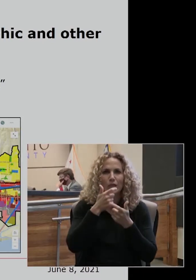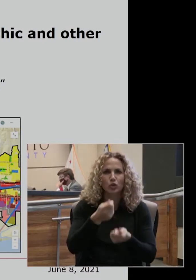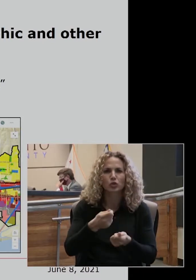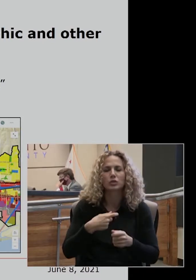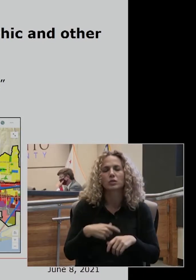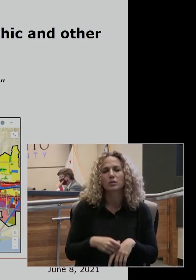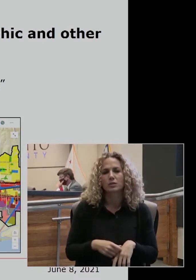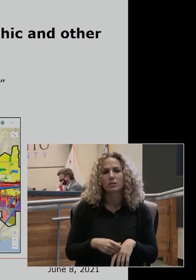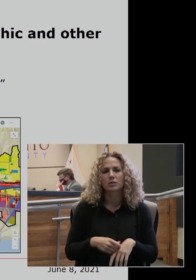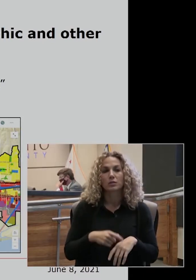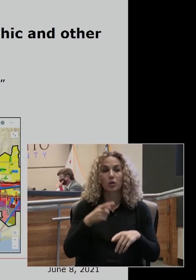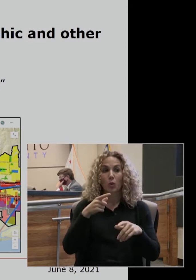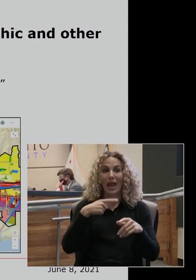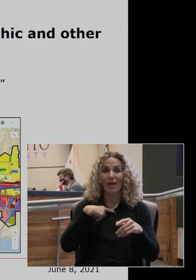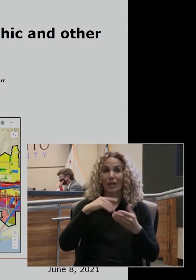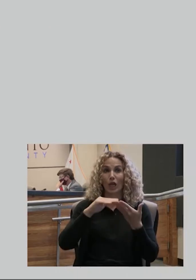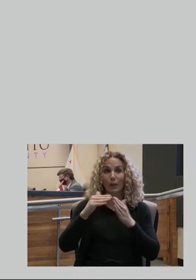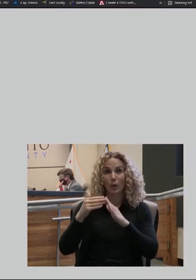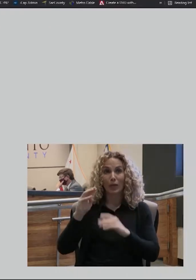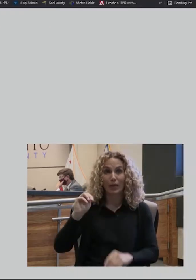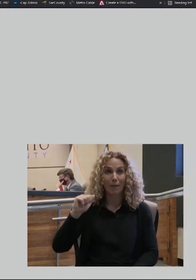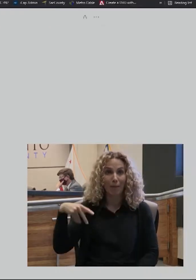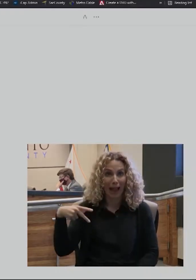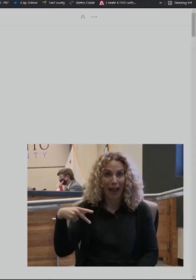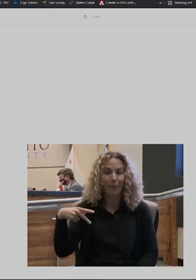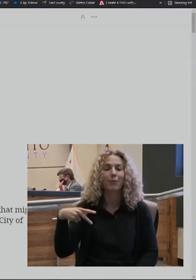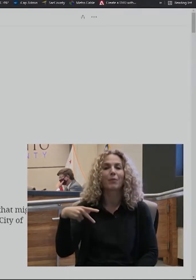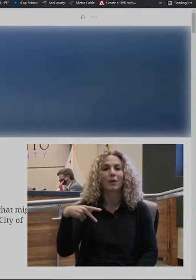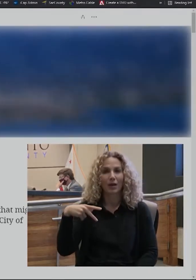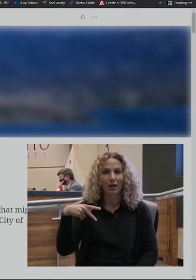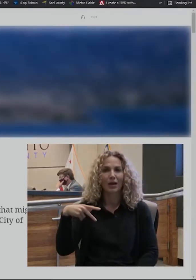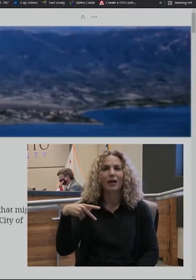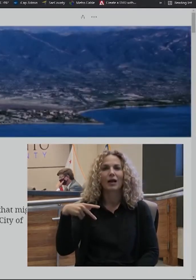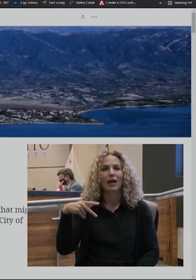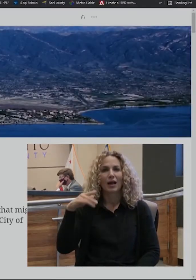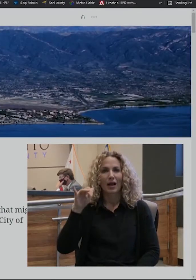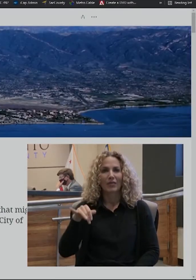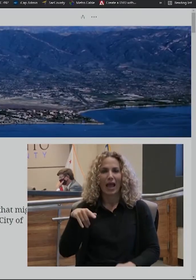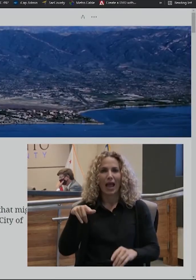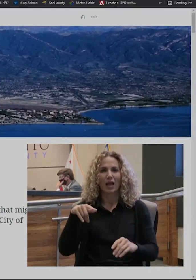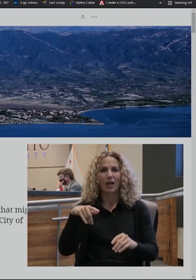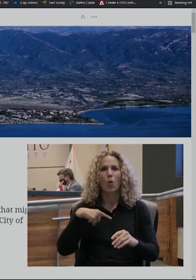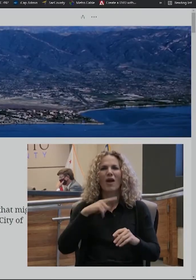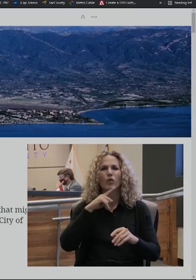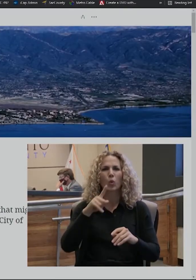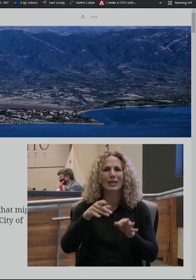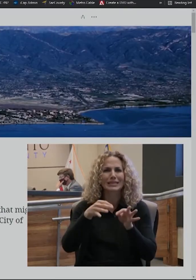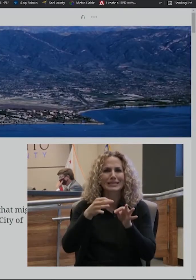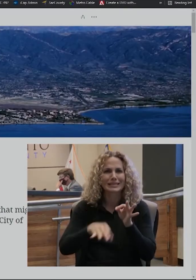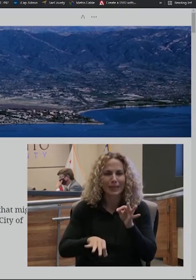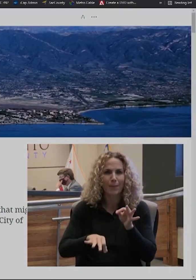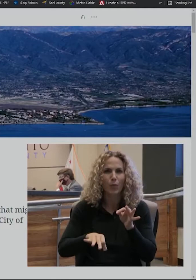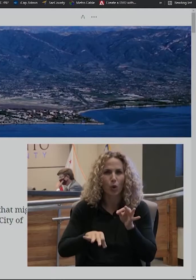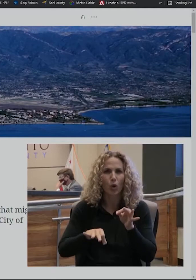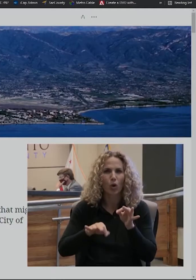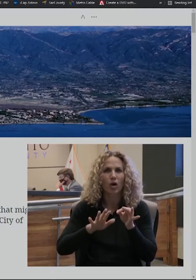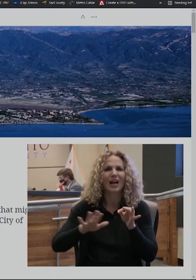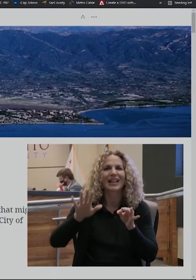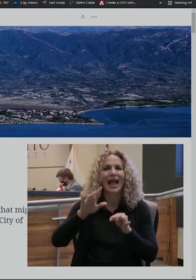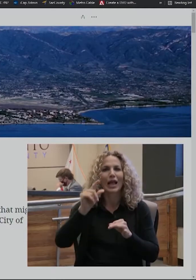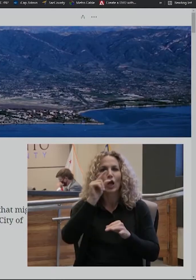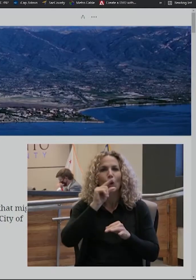FOR LEVELS OF SKILL AND INTEREST AND SO WE HAVE A MAP USE FOR